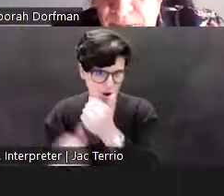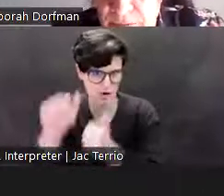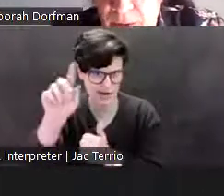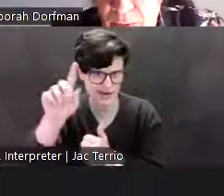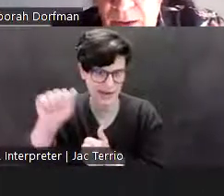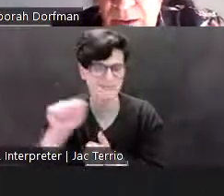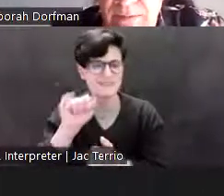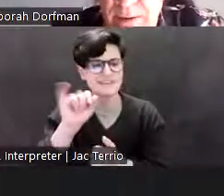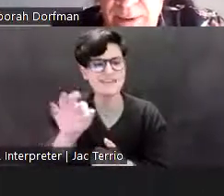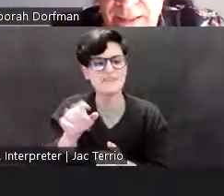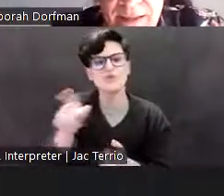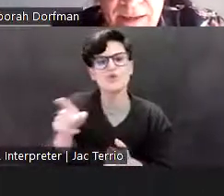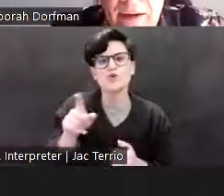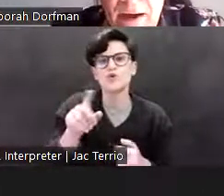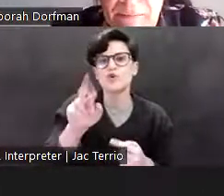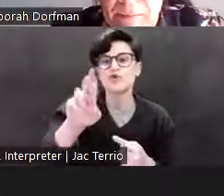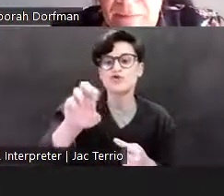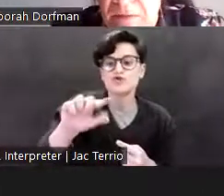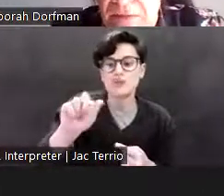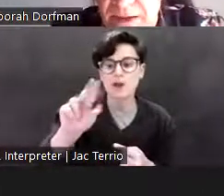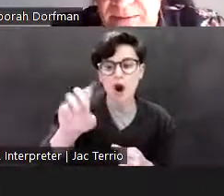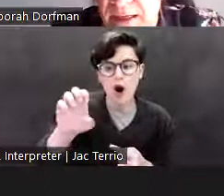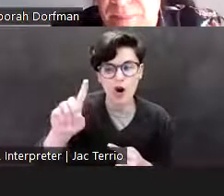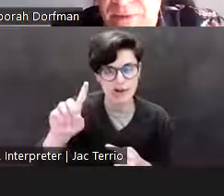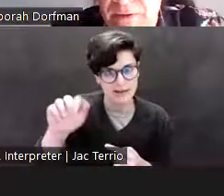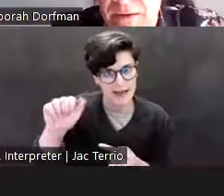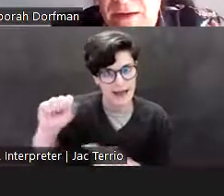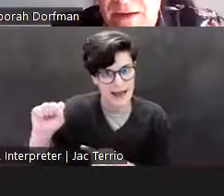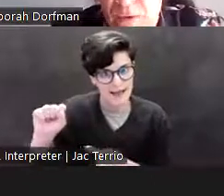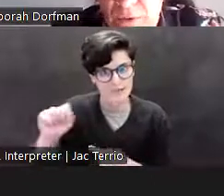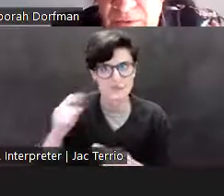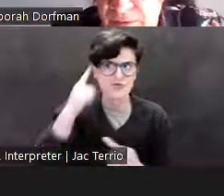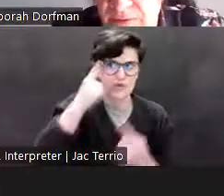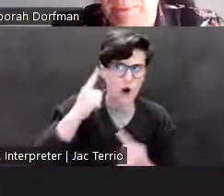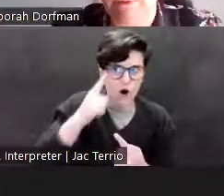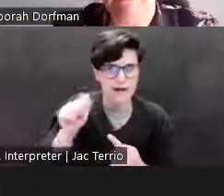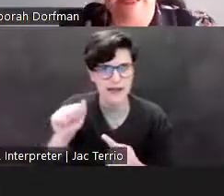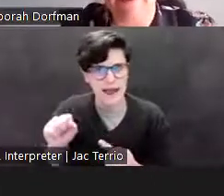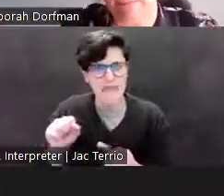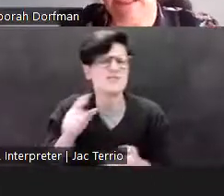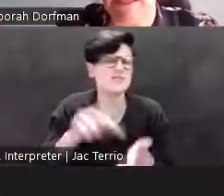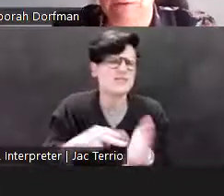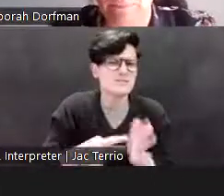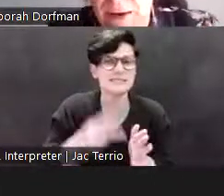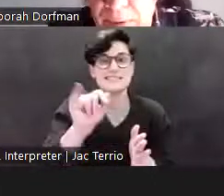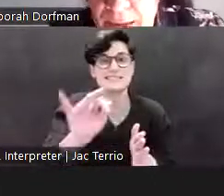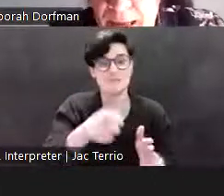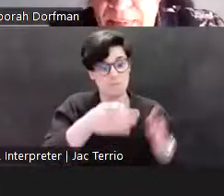15:14:49 So if somebody thinks that a person or says that a person has a particular impairment,